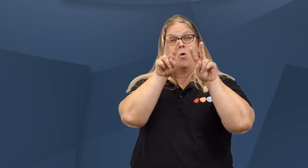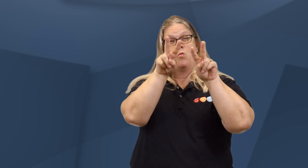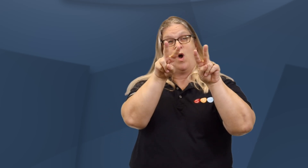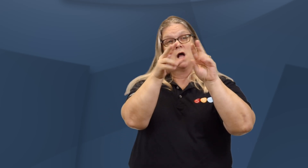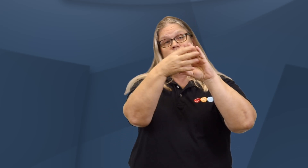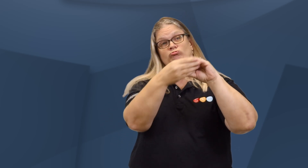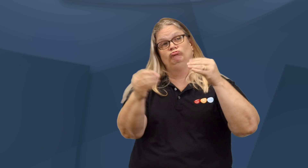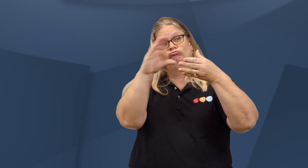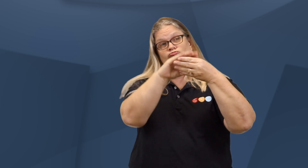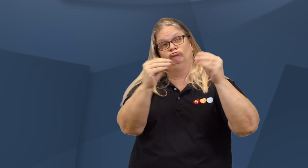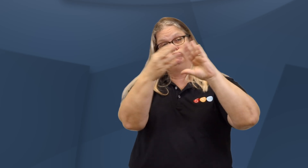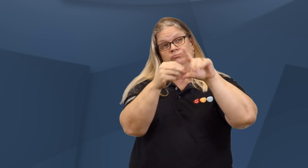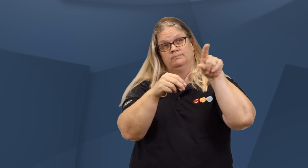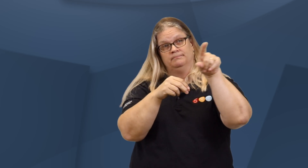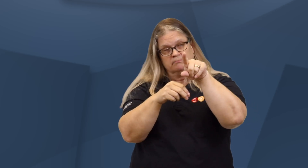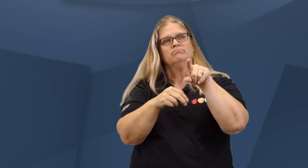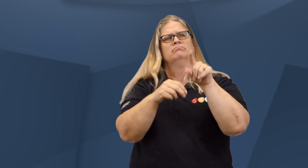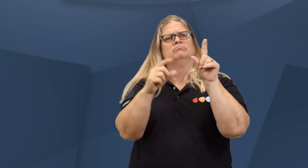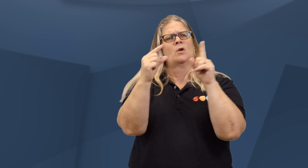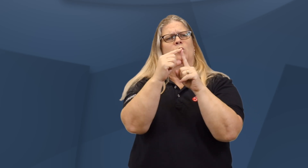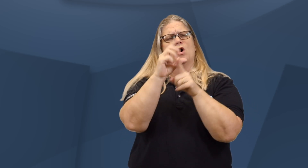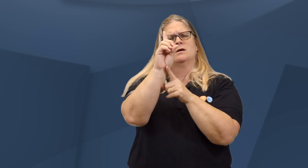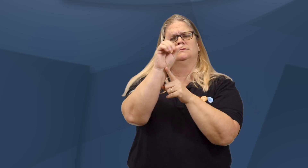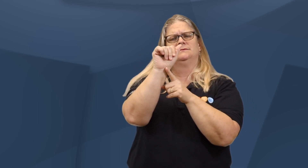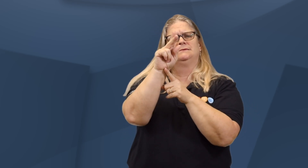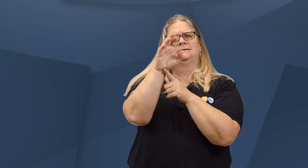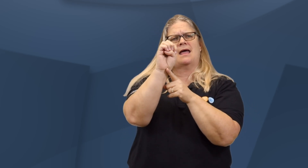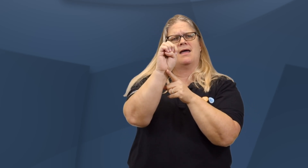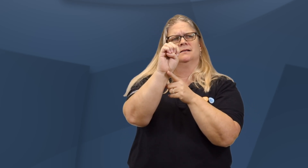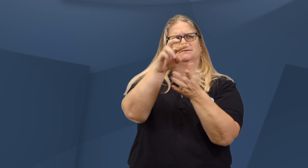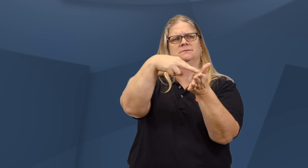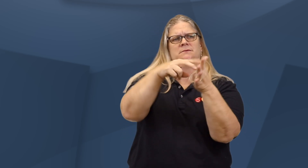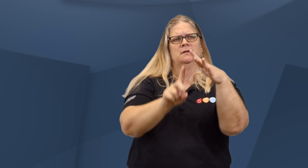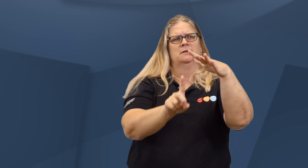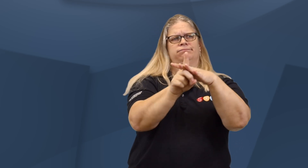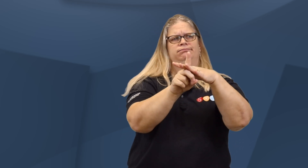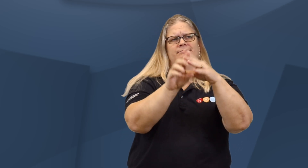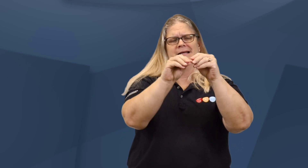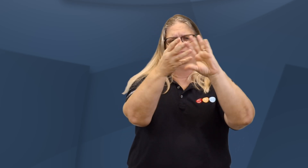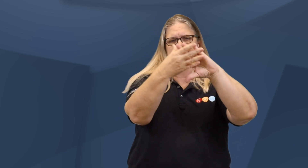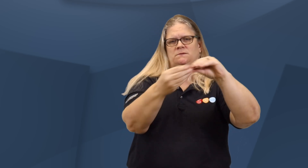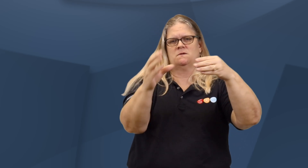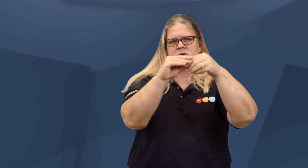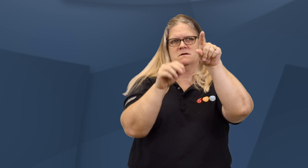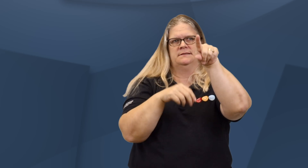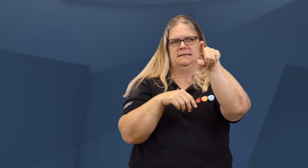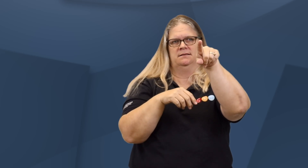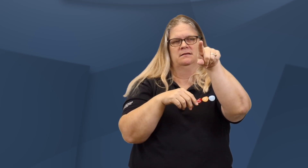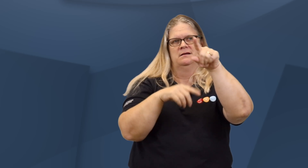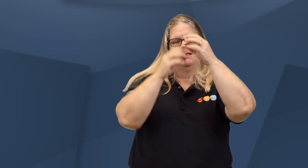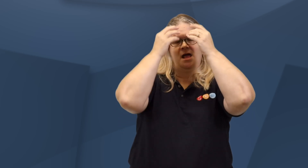Maybe they're watching a story, and the word dance surfaces throughout the course of the story.